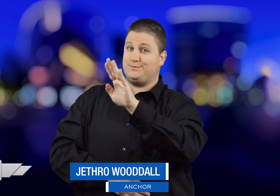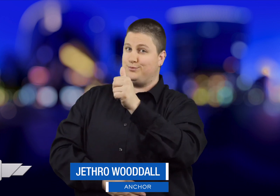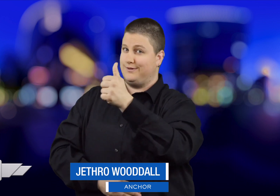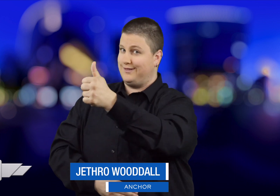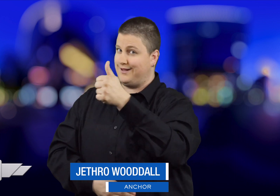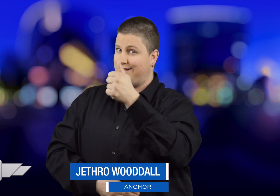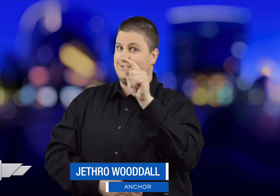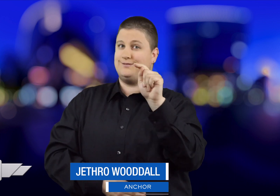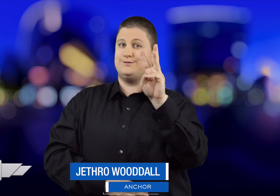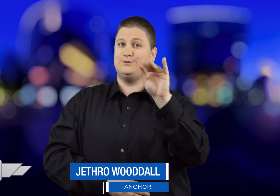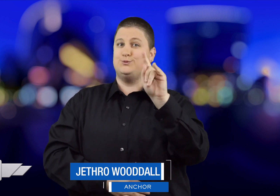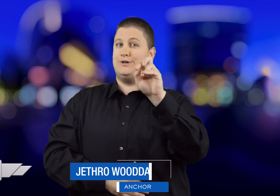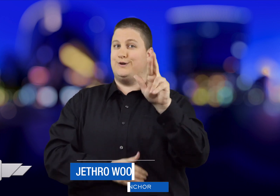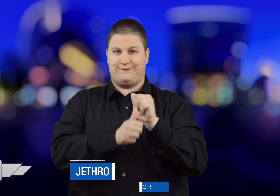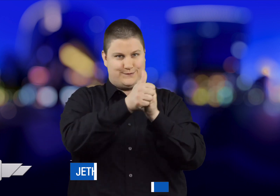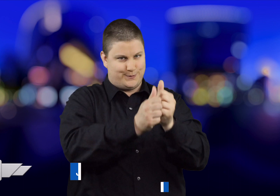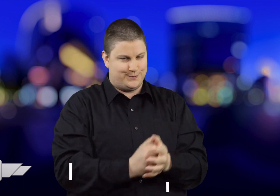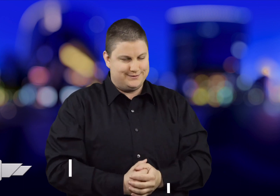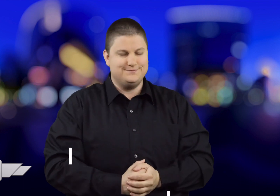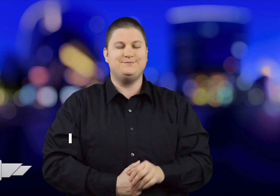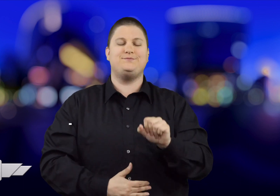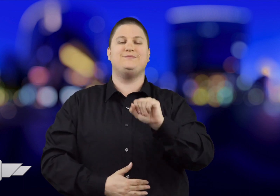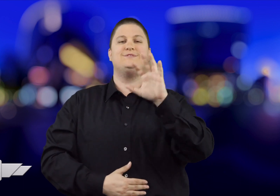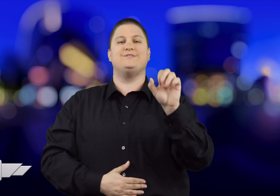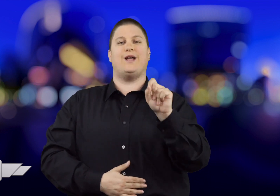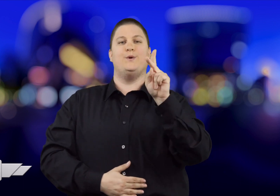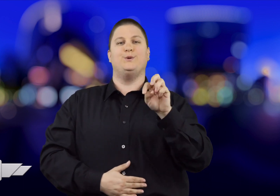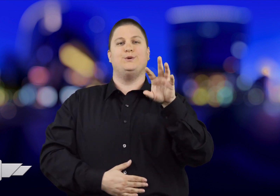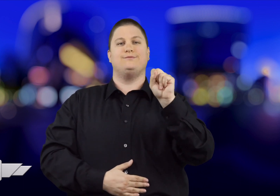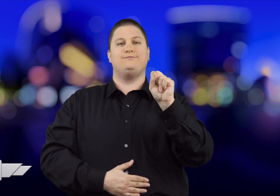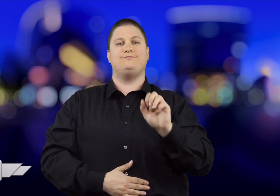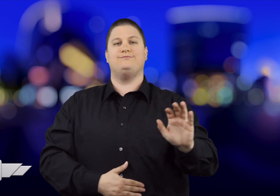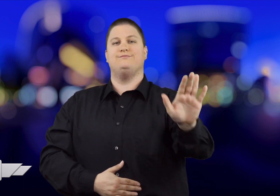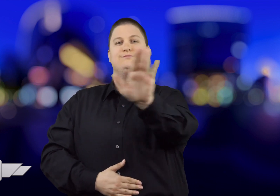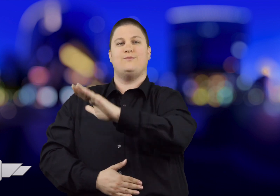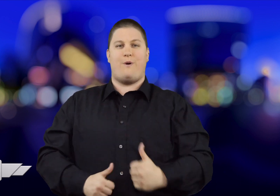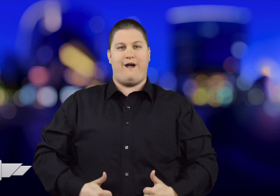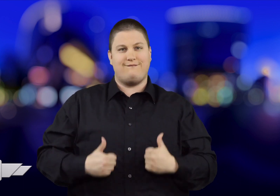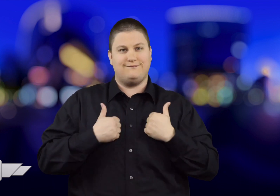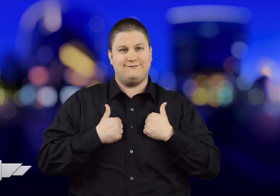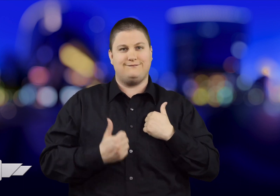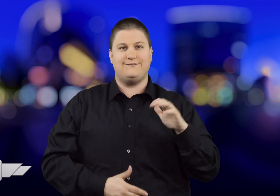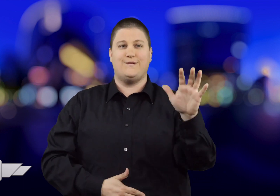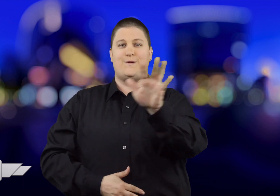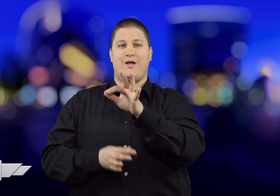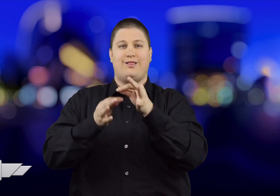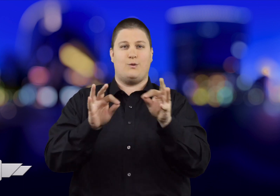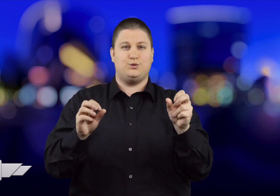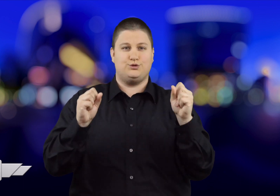Remember to like us on Facebook and follow us on Twitter. Sign1News. Your life.